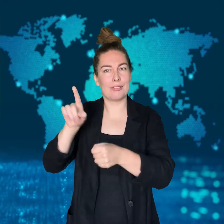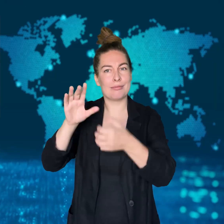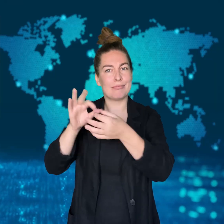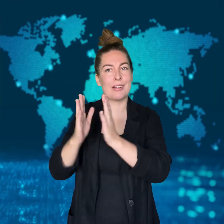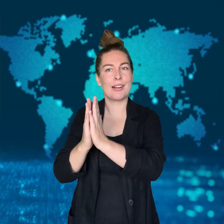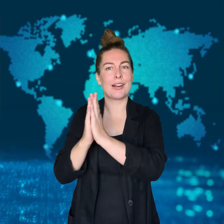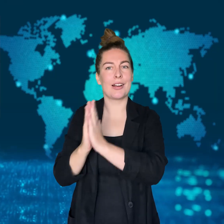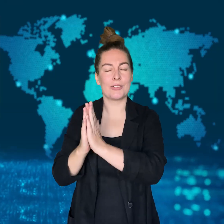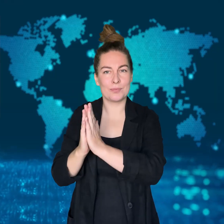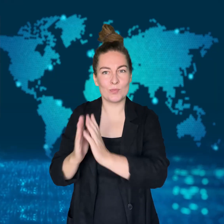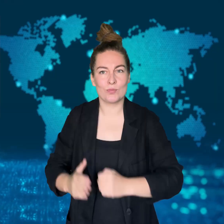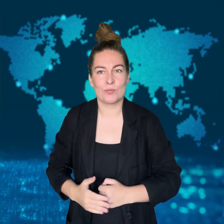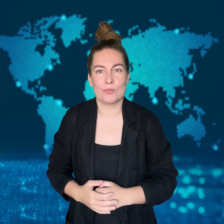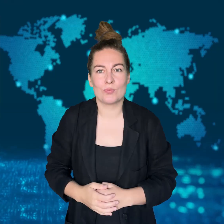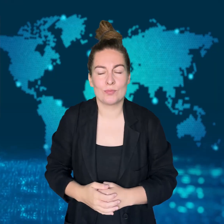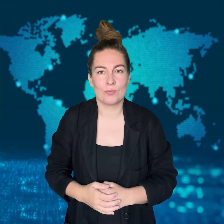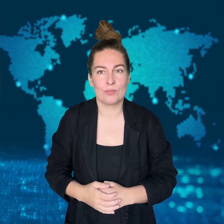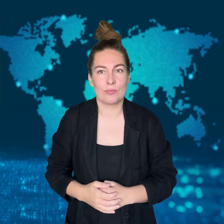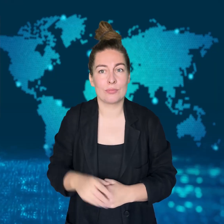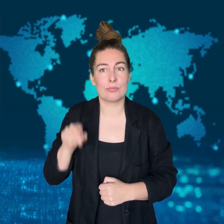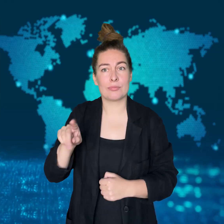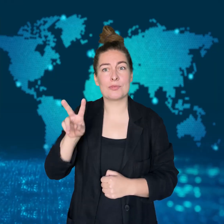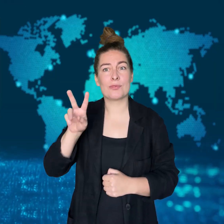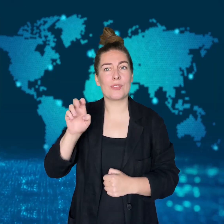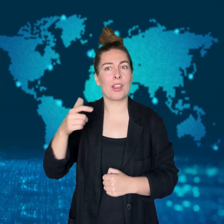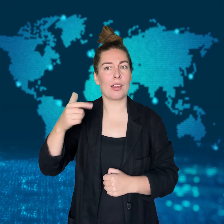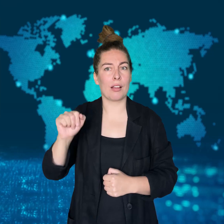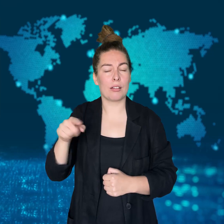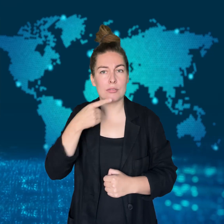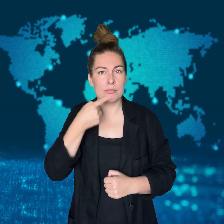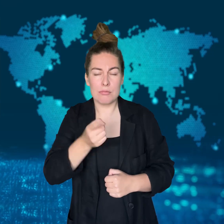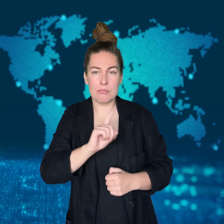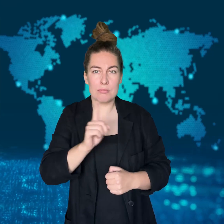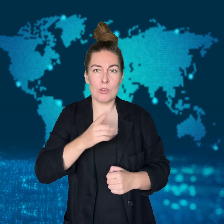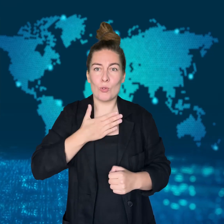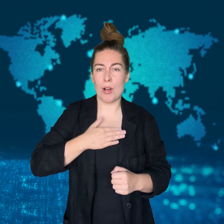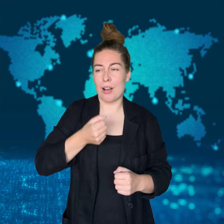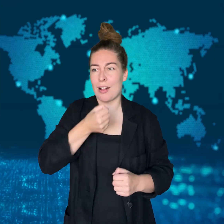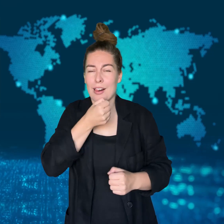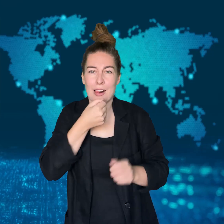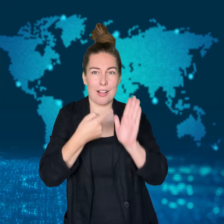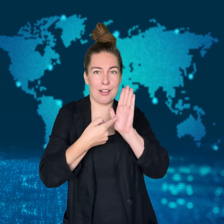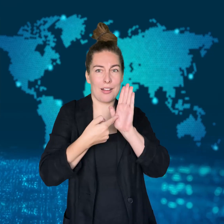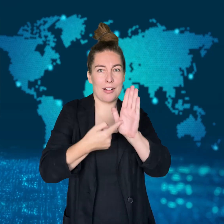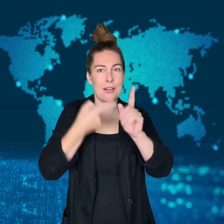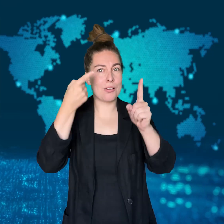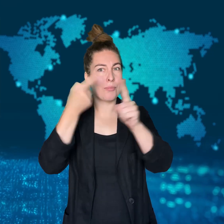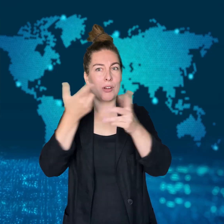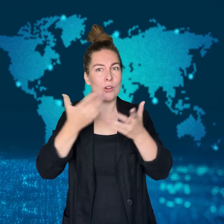offend religious beliefs.